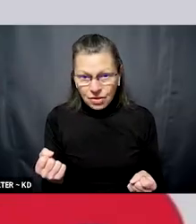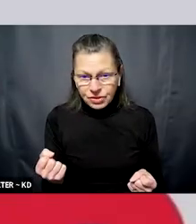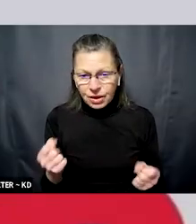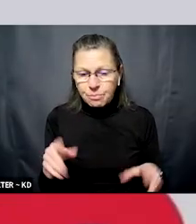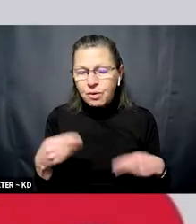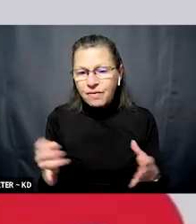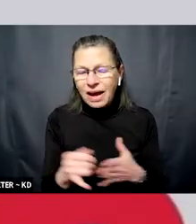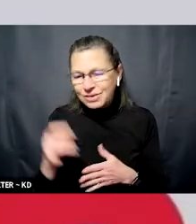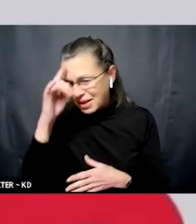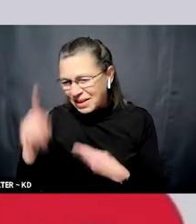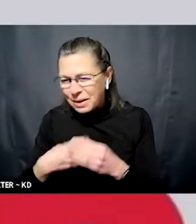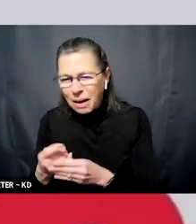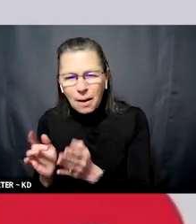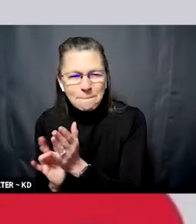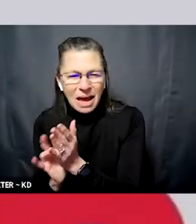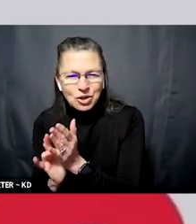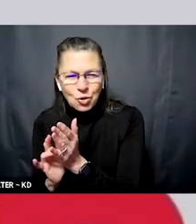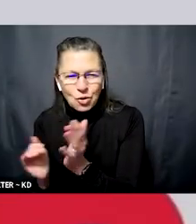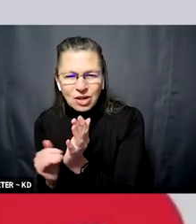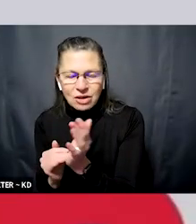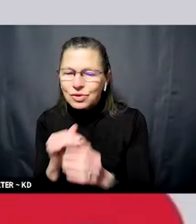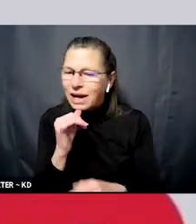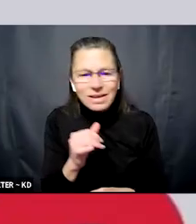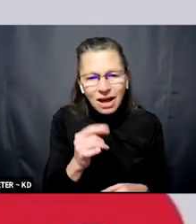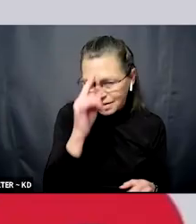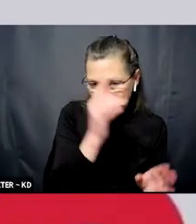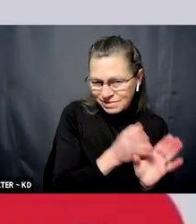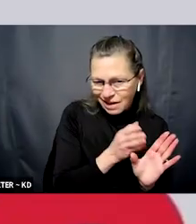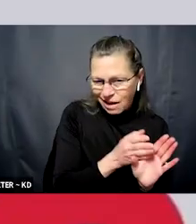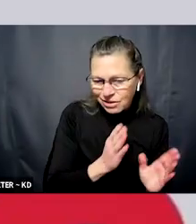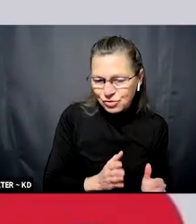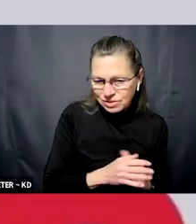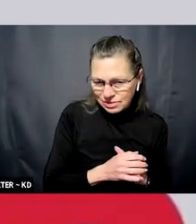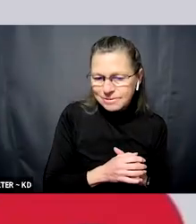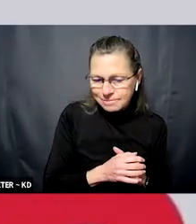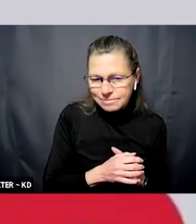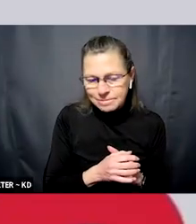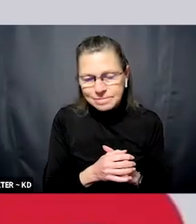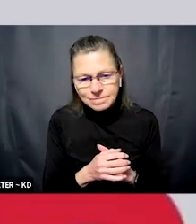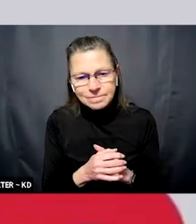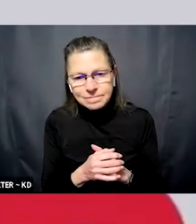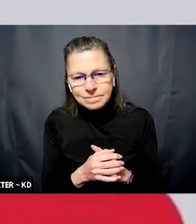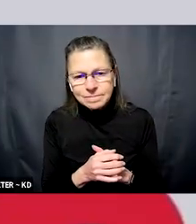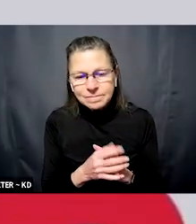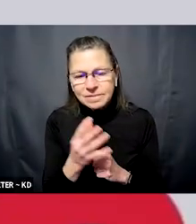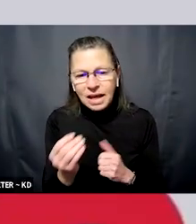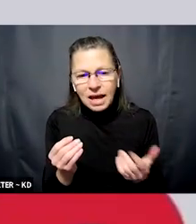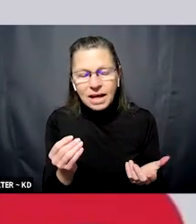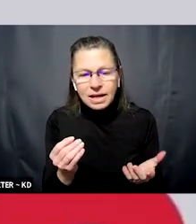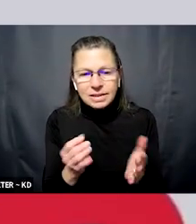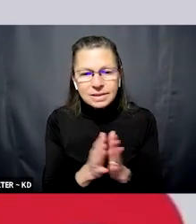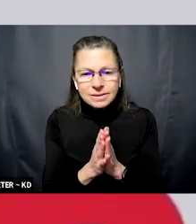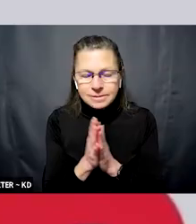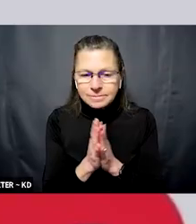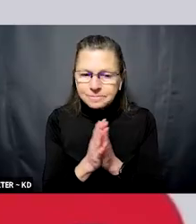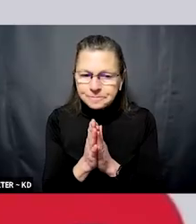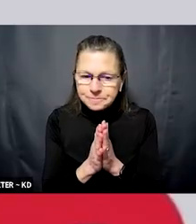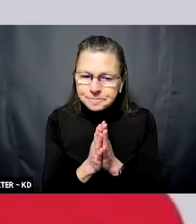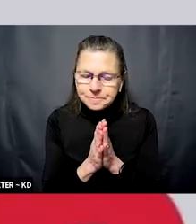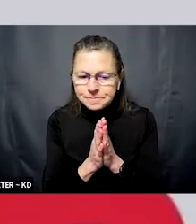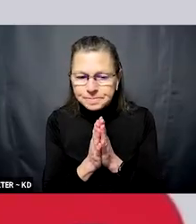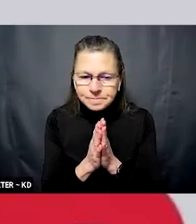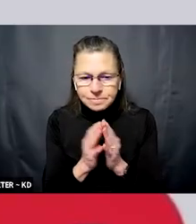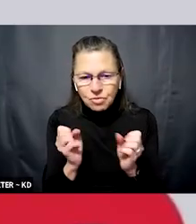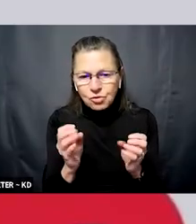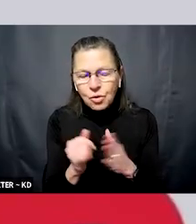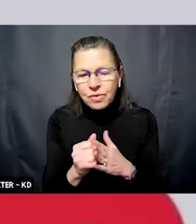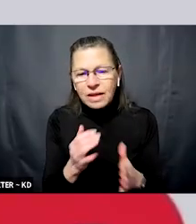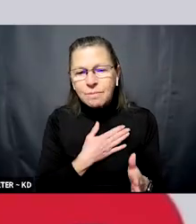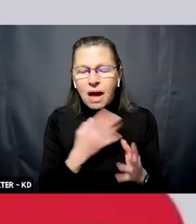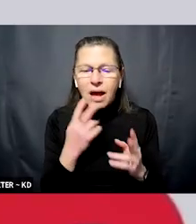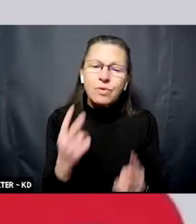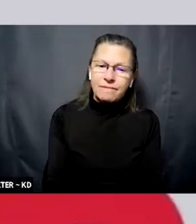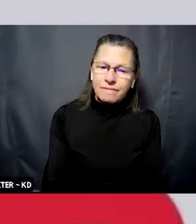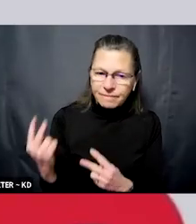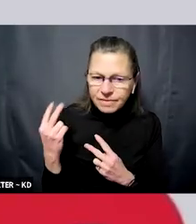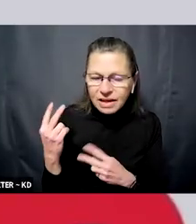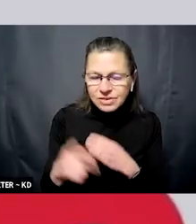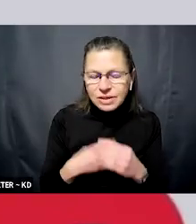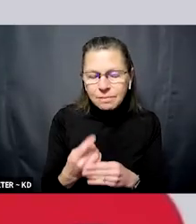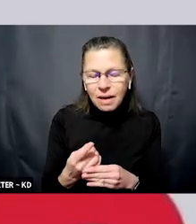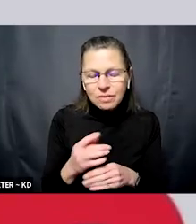not necessarily their psychiatrists. And so that is my reflection on the stressful life events.